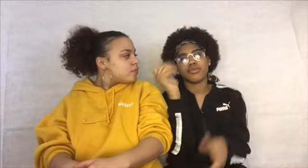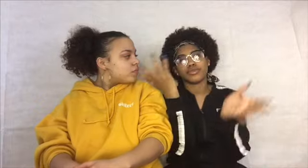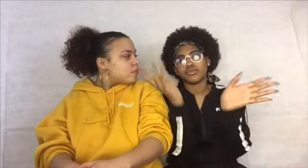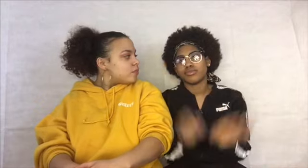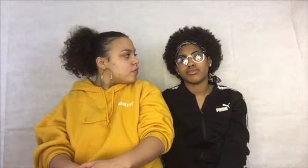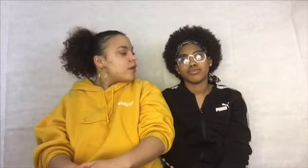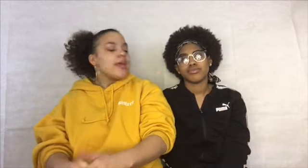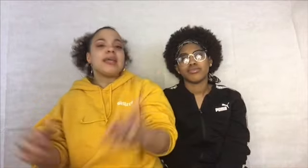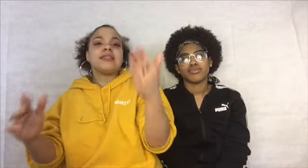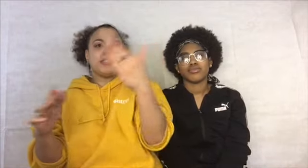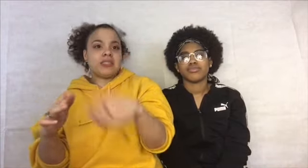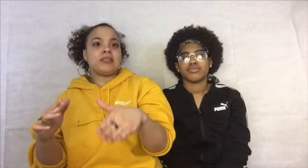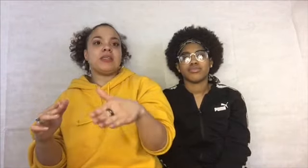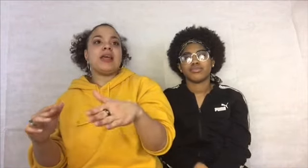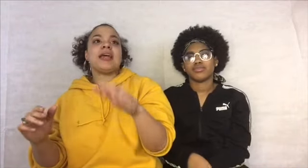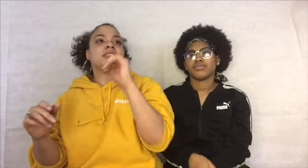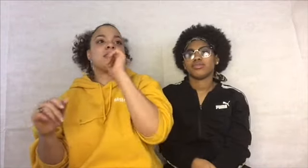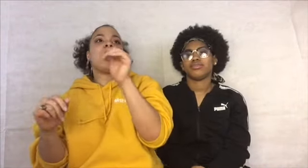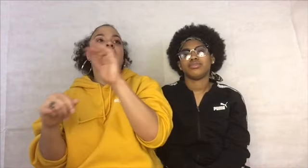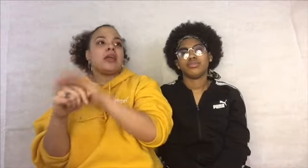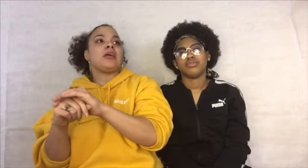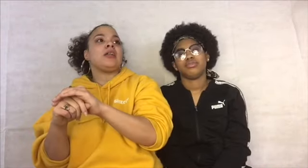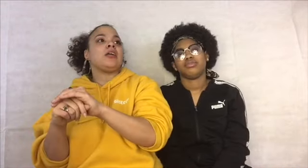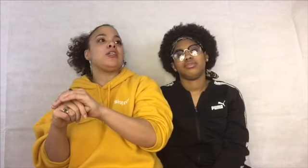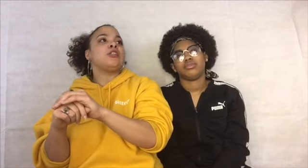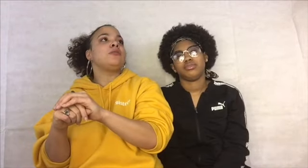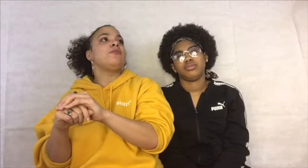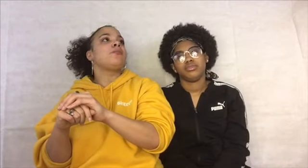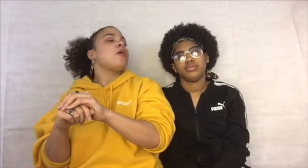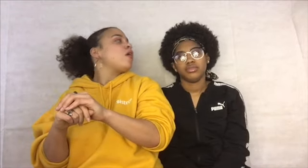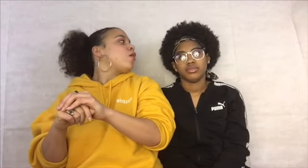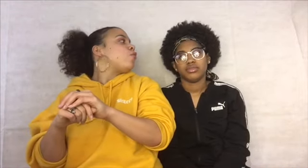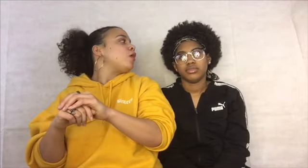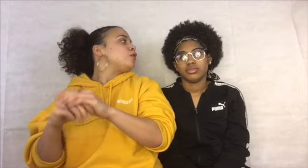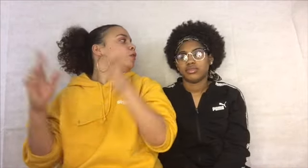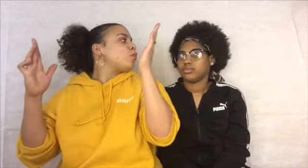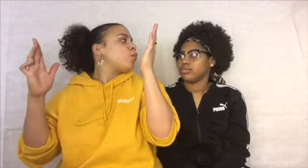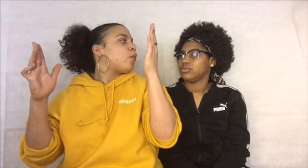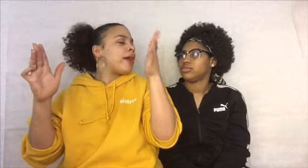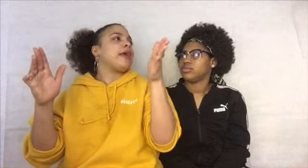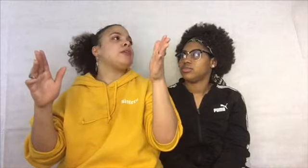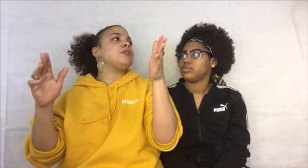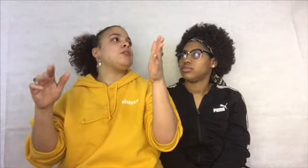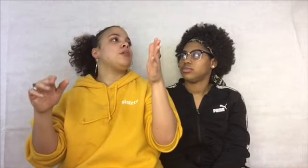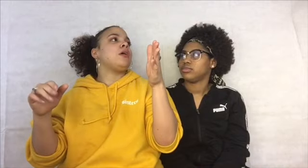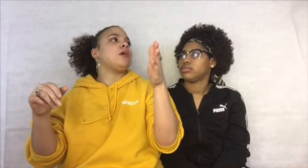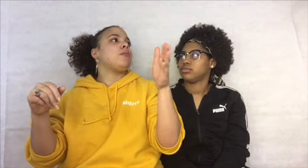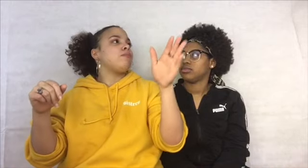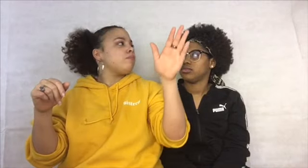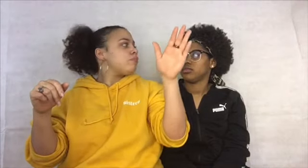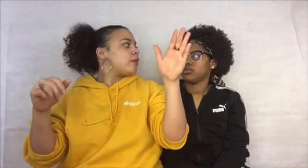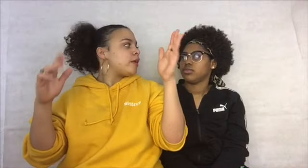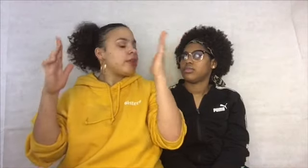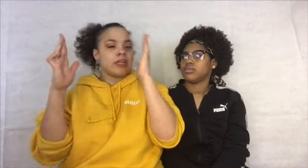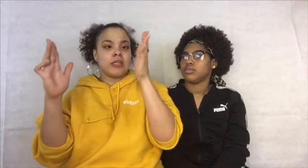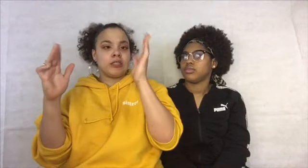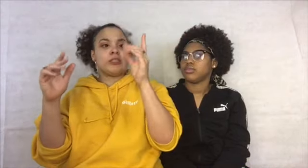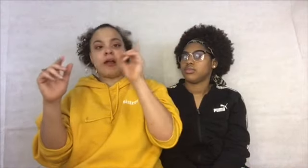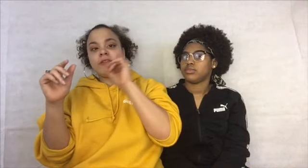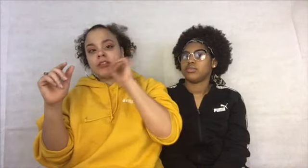it's easy it's not English What are some ways to get the attention of a